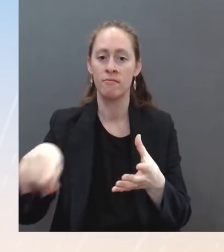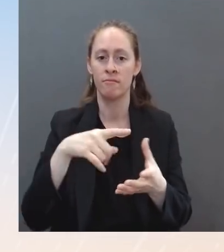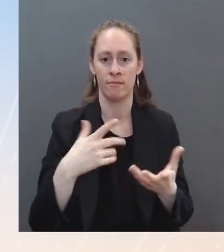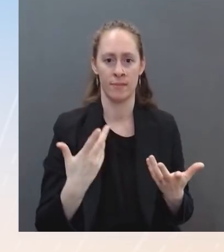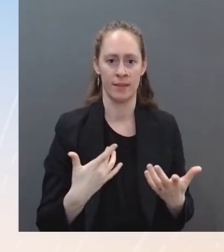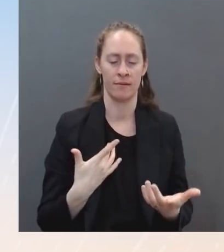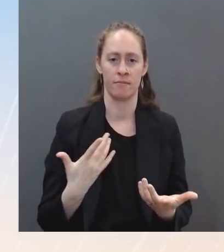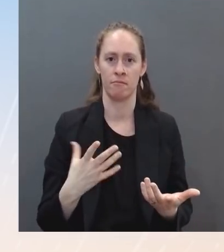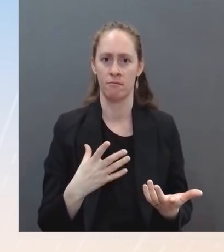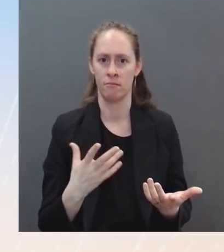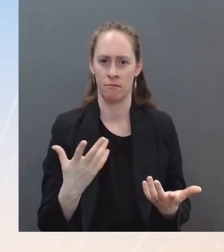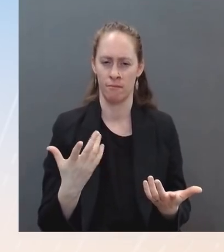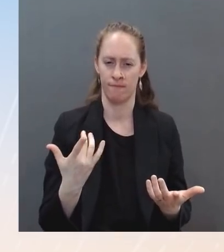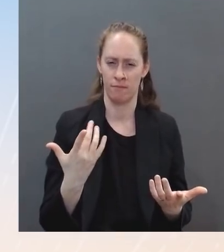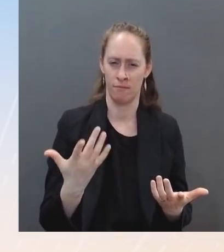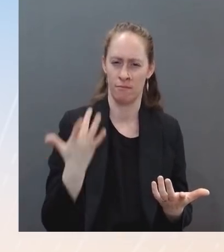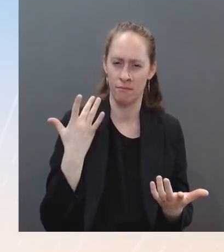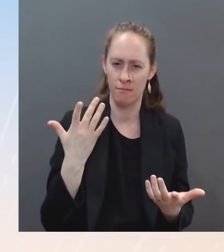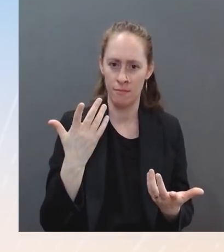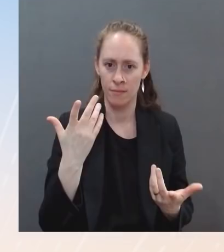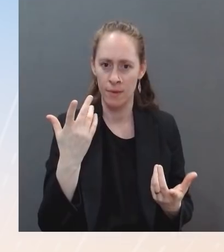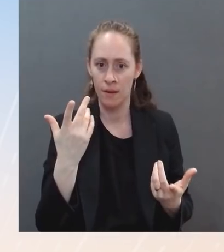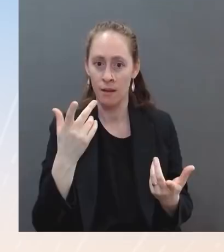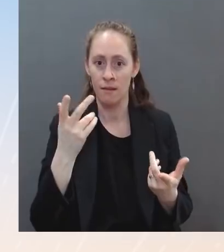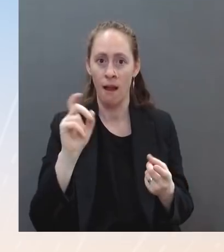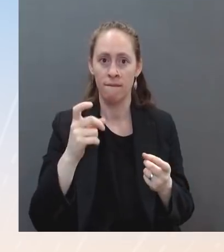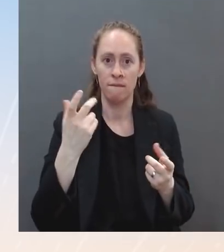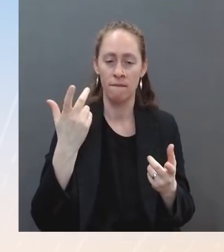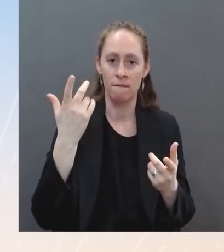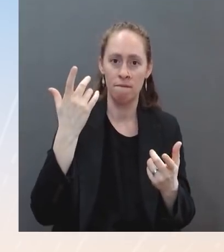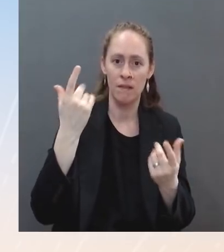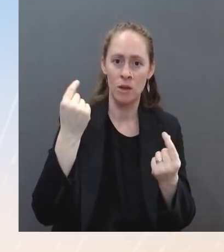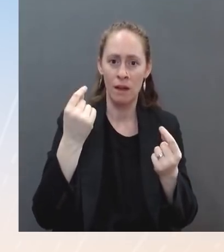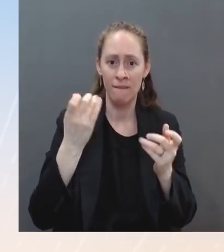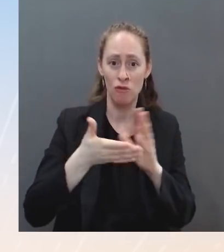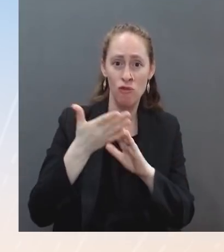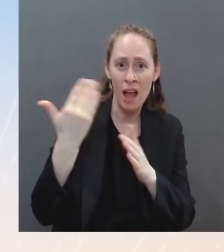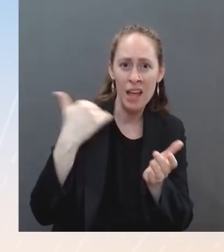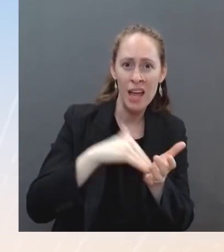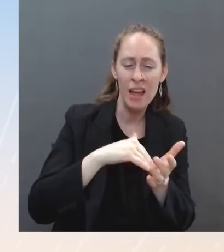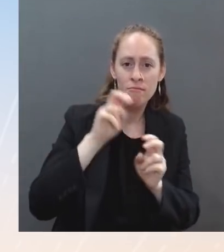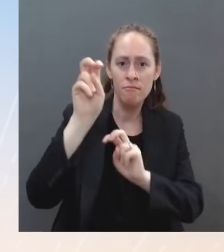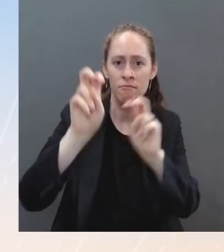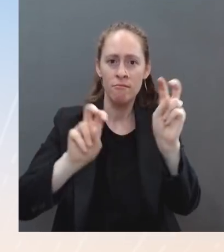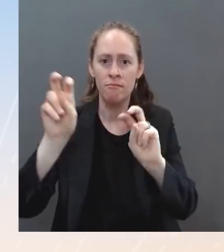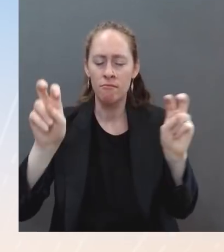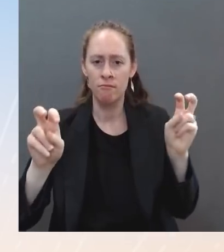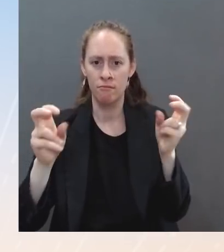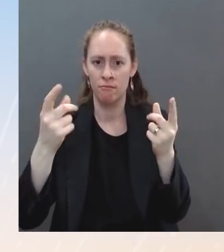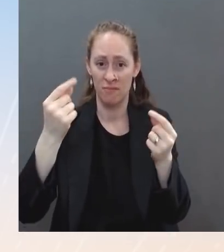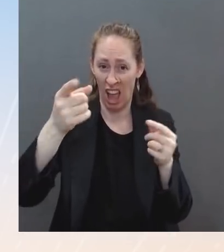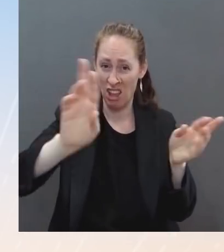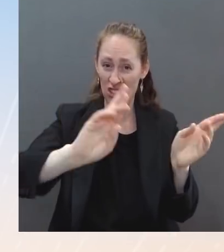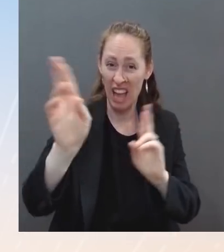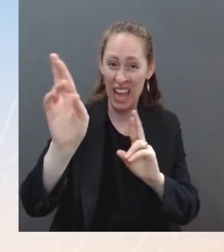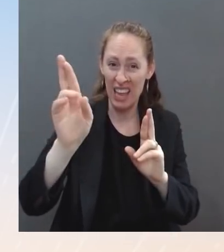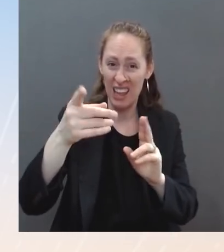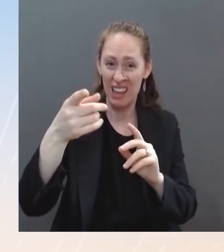If you can sort of generally summarize. Ms. Bedingfield: Well -- so thank you for the question. First, I would note -- as I said yesterday and we have said many, many times --